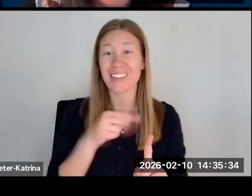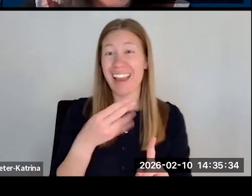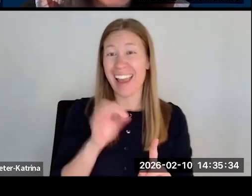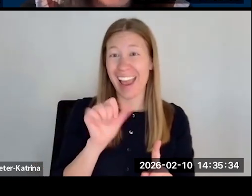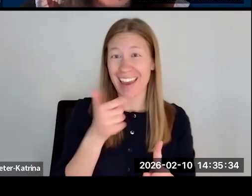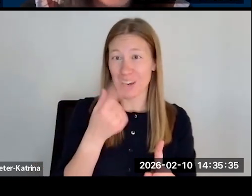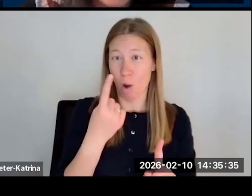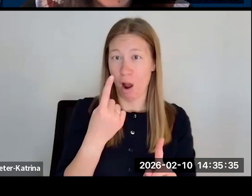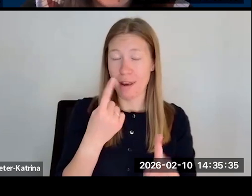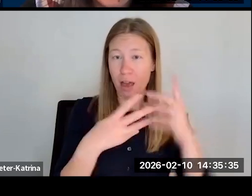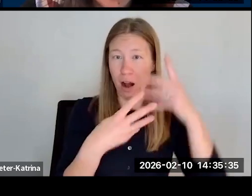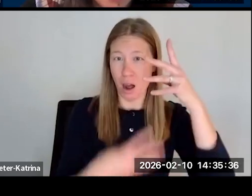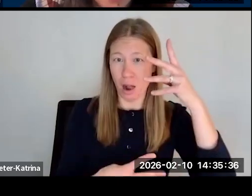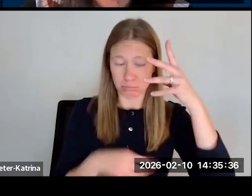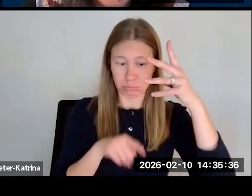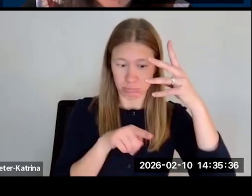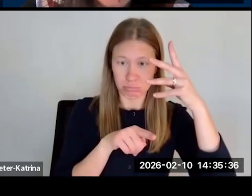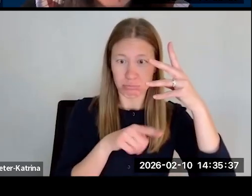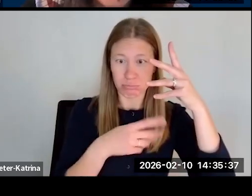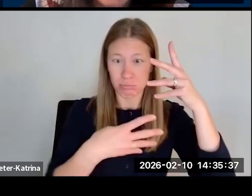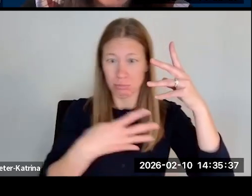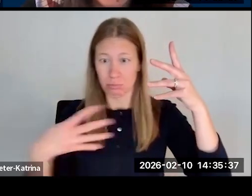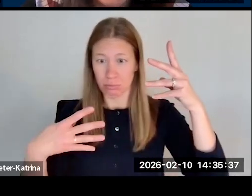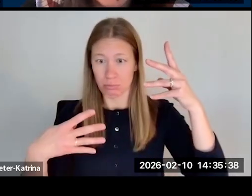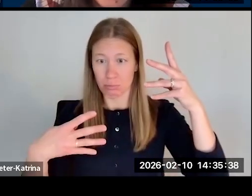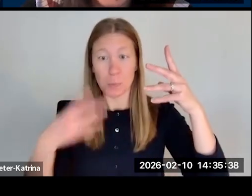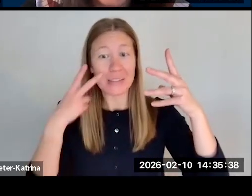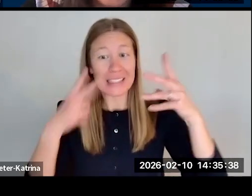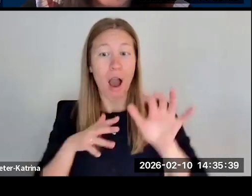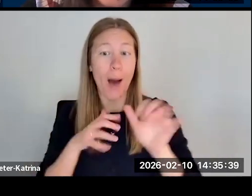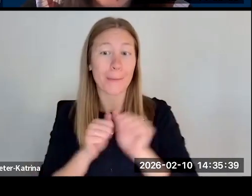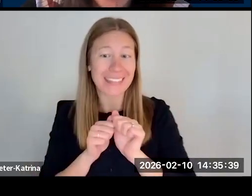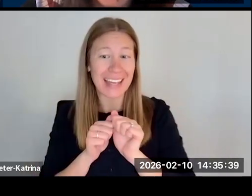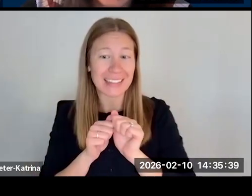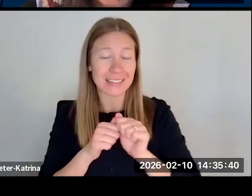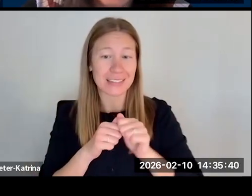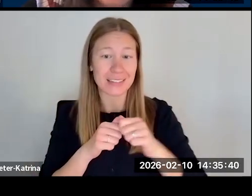I am going to pick update, update heading one to match.